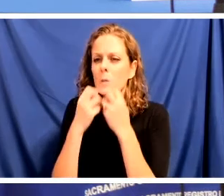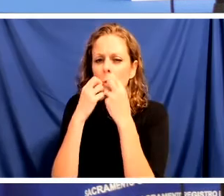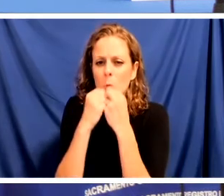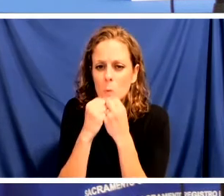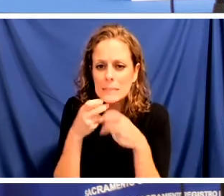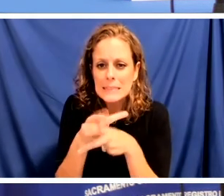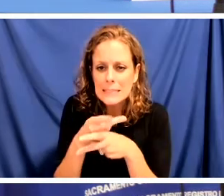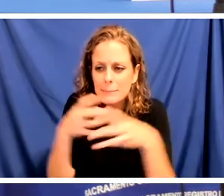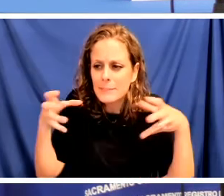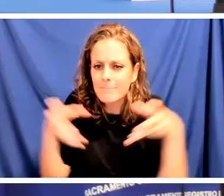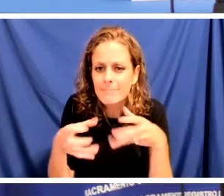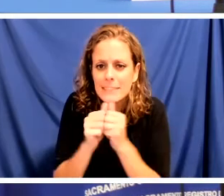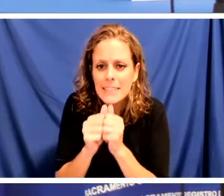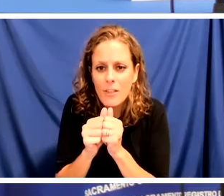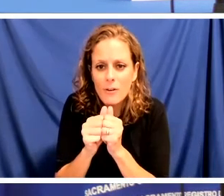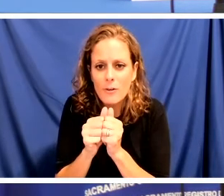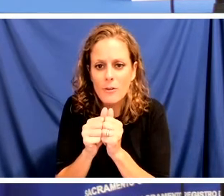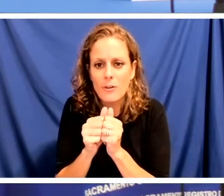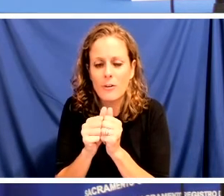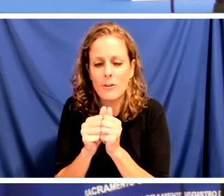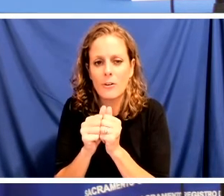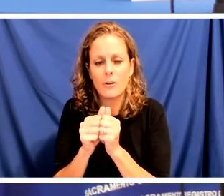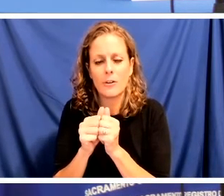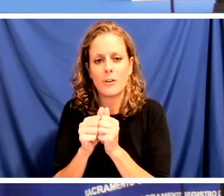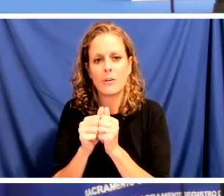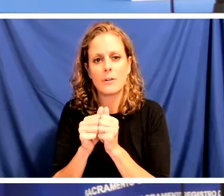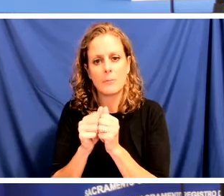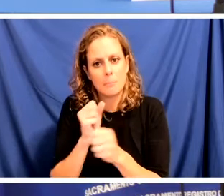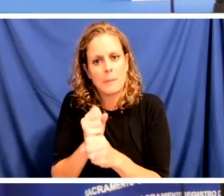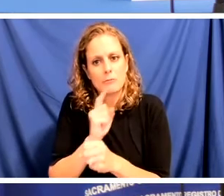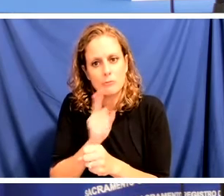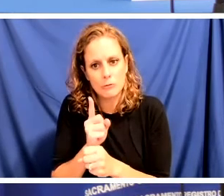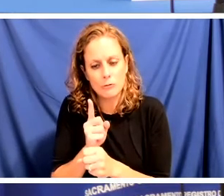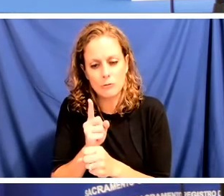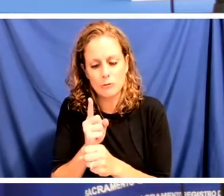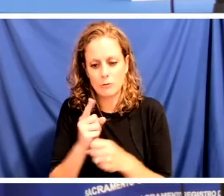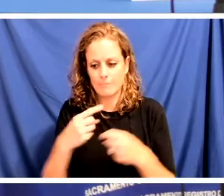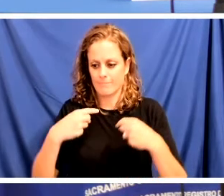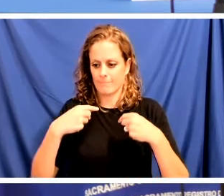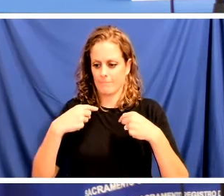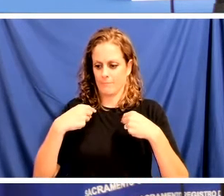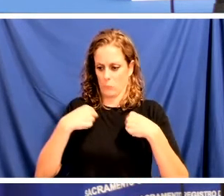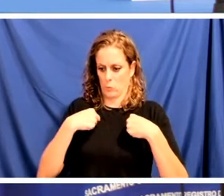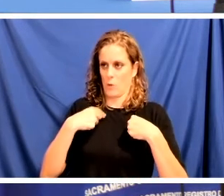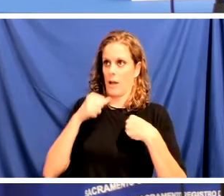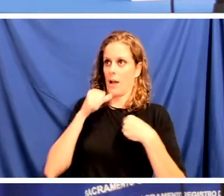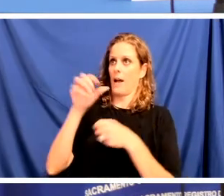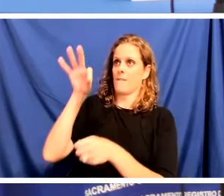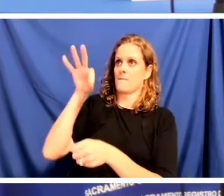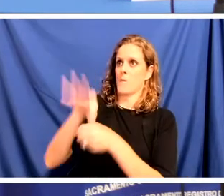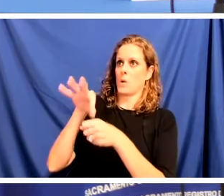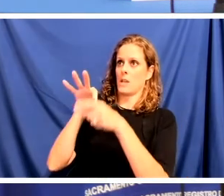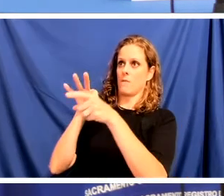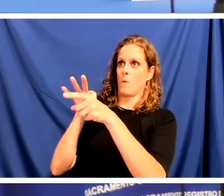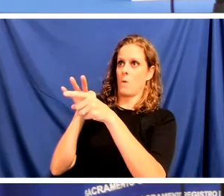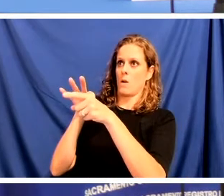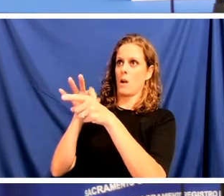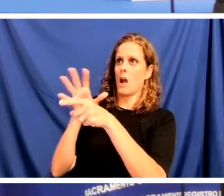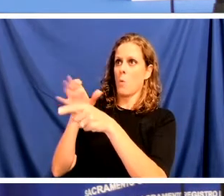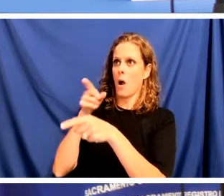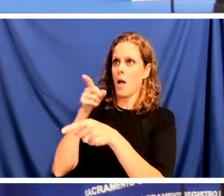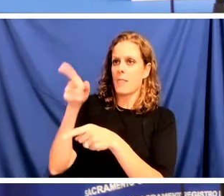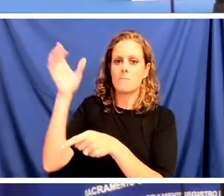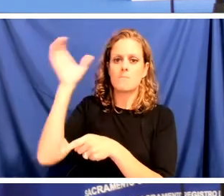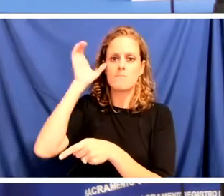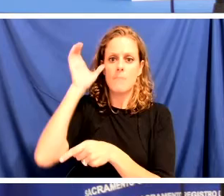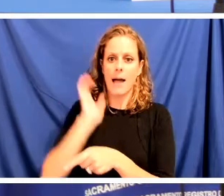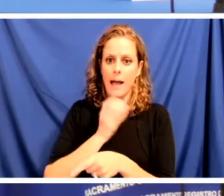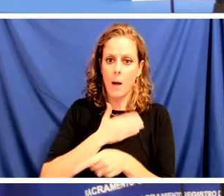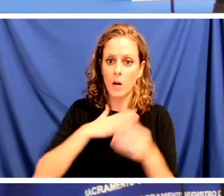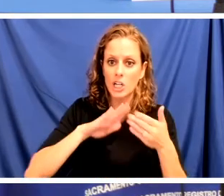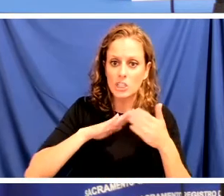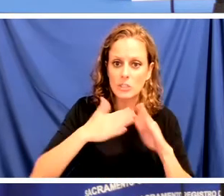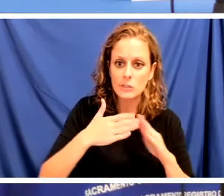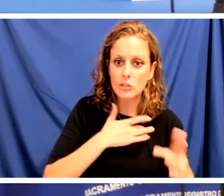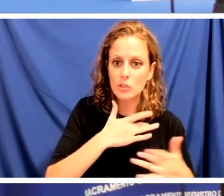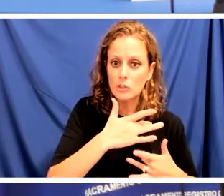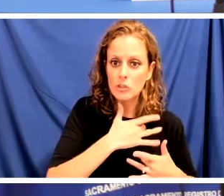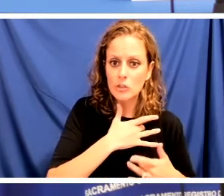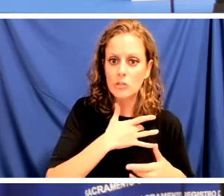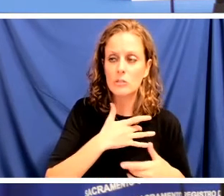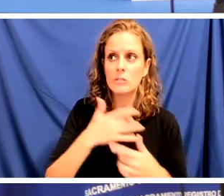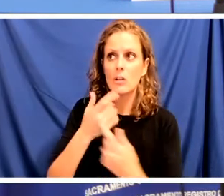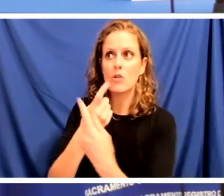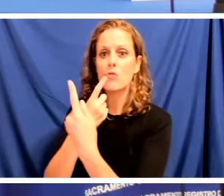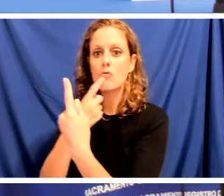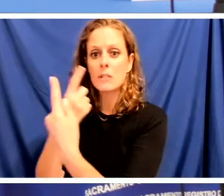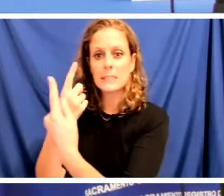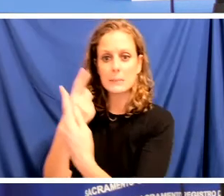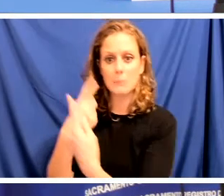SacGov: To continue to you know, make sure that the individual that I elect to the board of supervisors here's loud and clear what our concerns are respond is responsive understands.